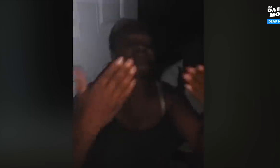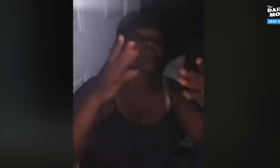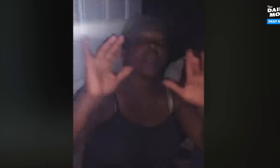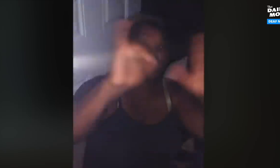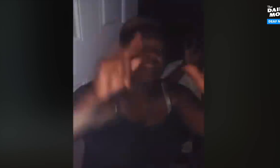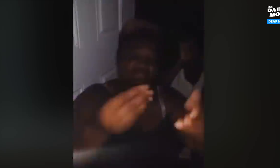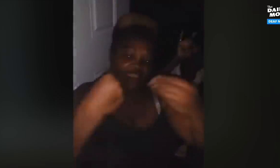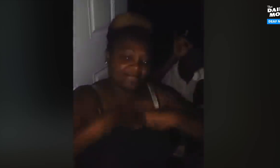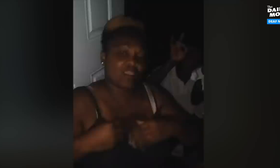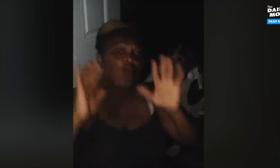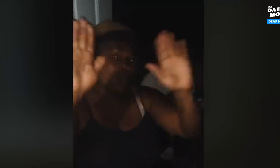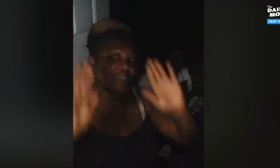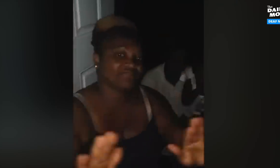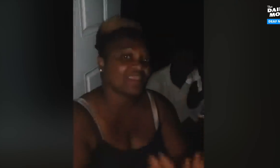Thank you for the wonderful gifts.